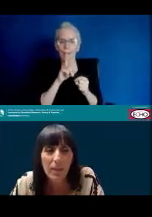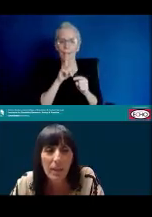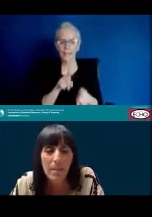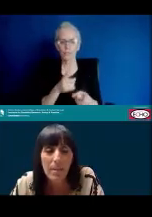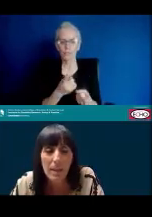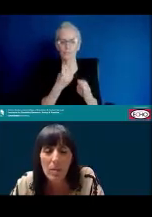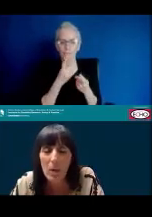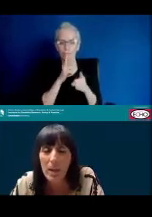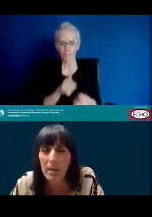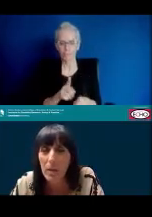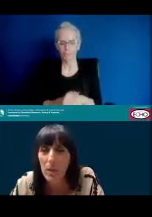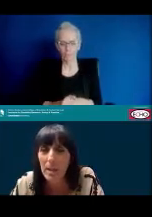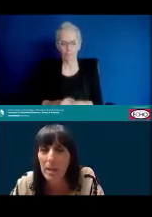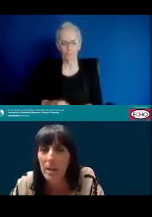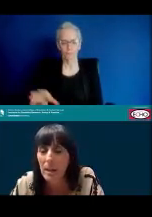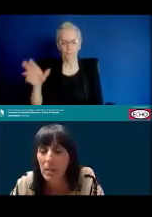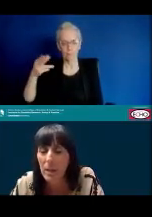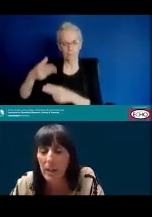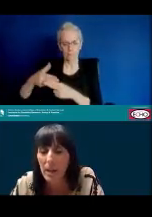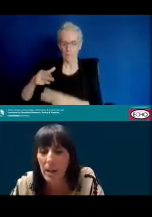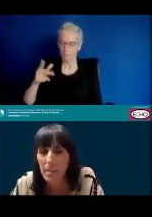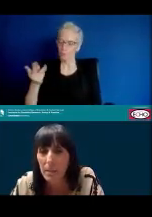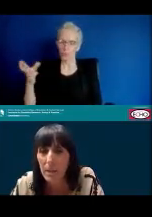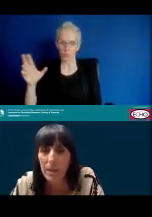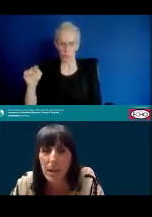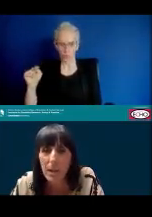Phillips is one of the ones, one of our hub members, that